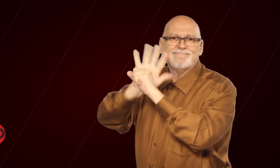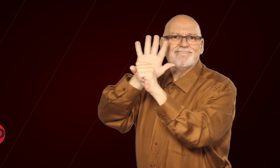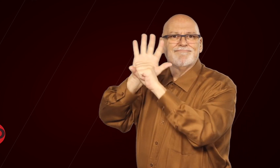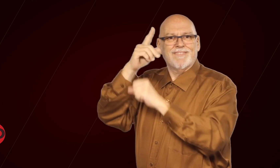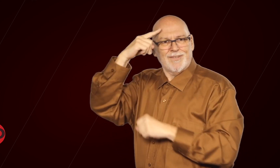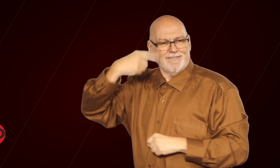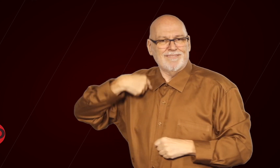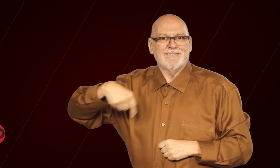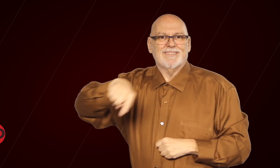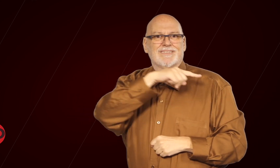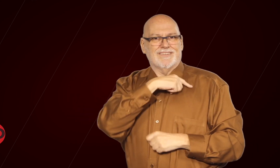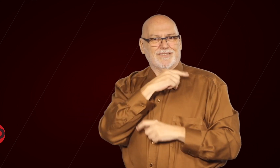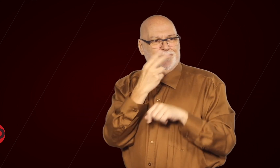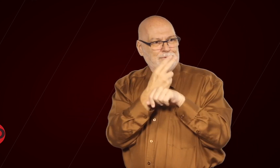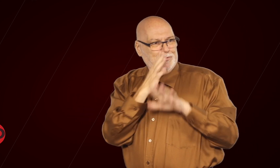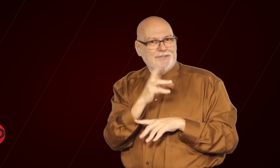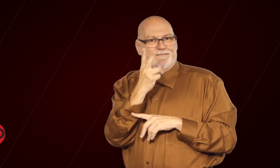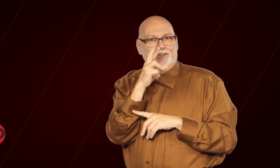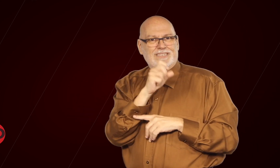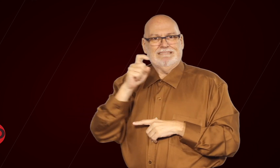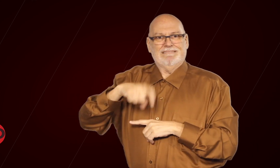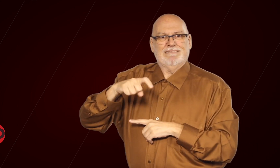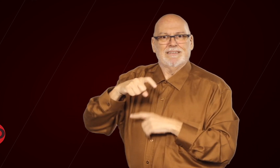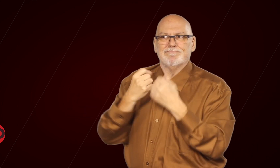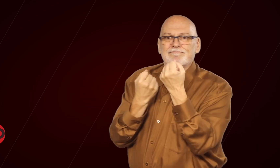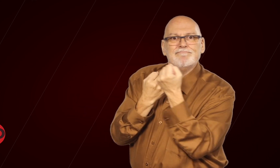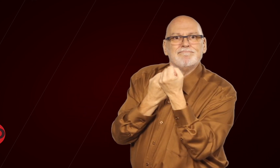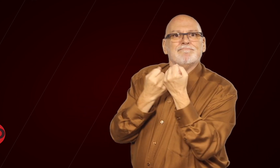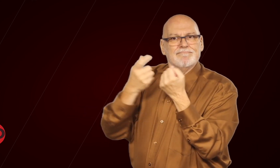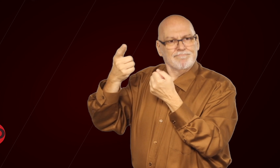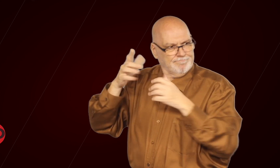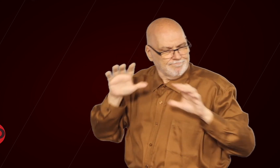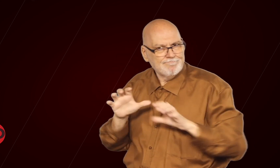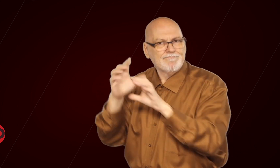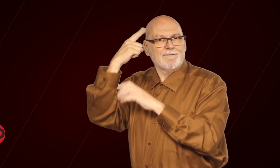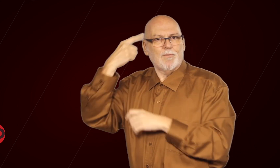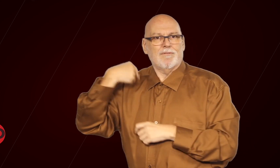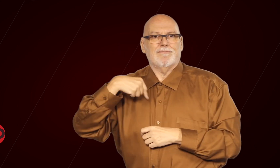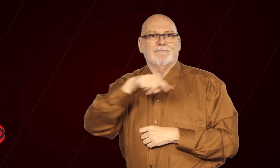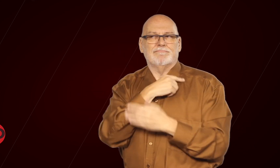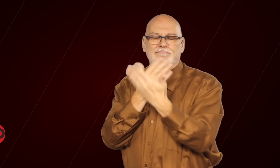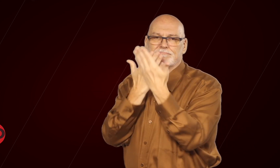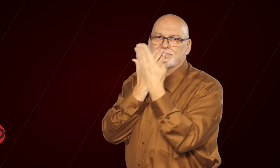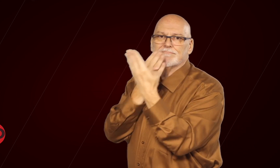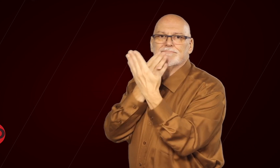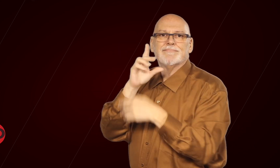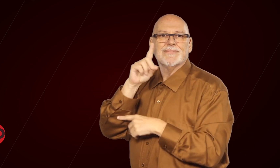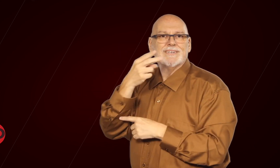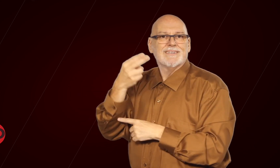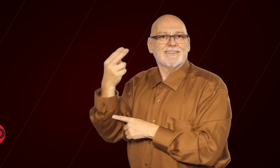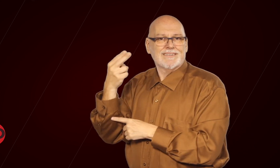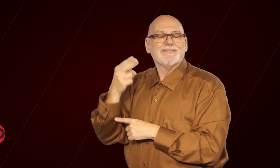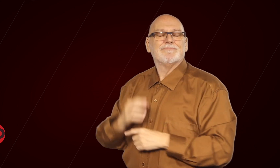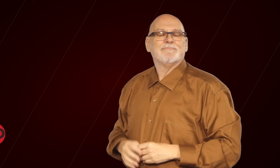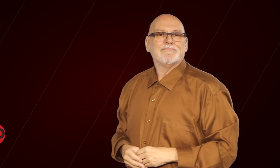who has been actively advocating for the needs of VRS users.